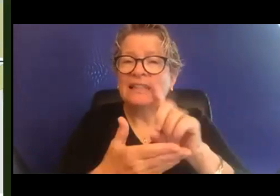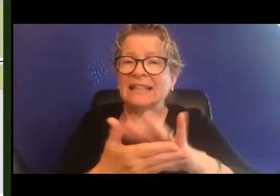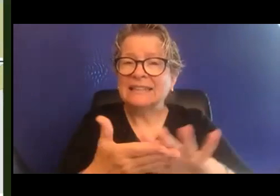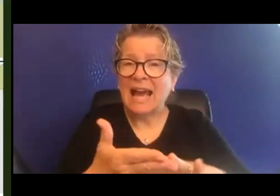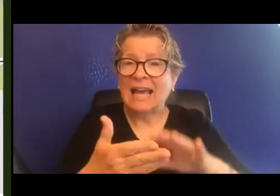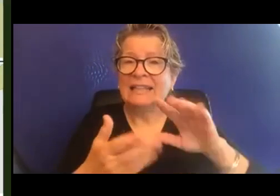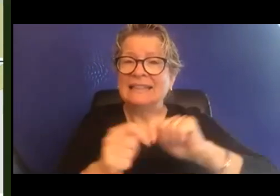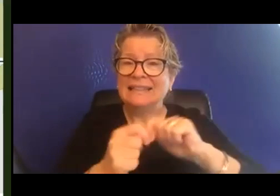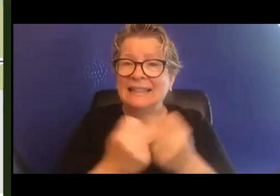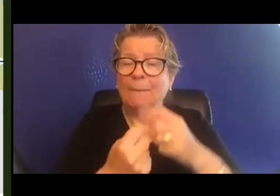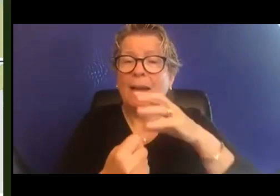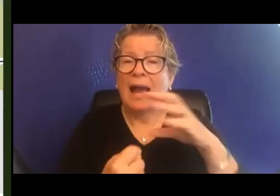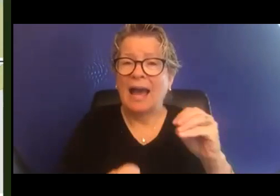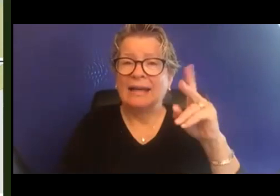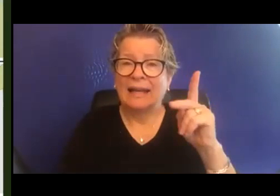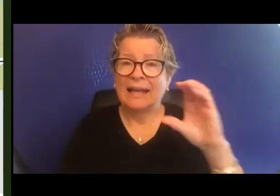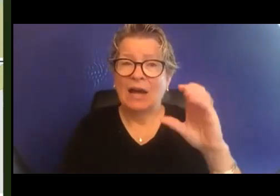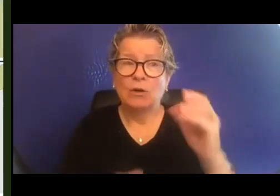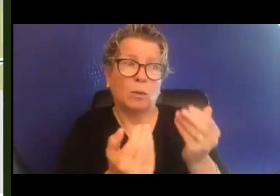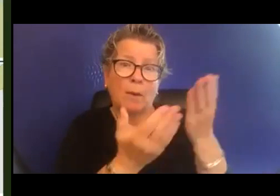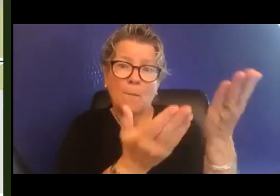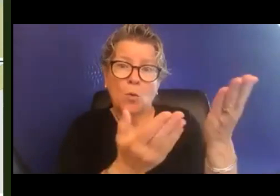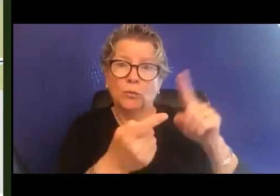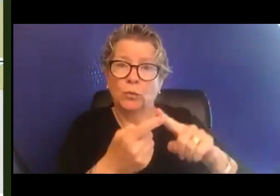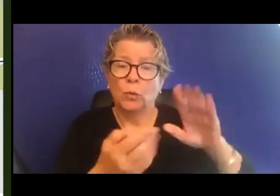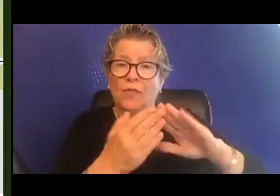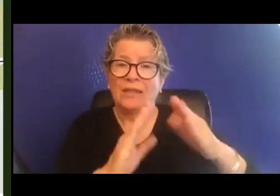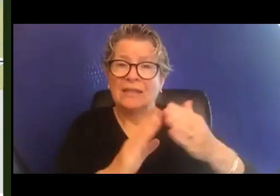make a proposal to the City of Bellevue, and that will be